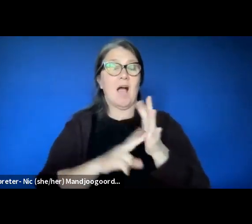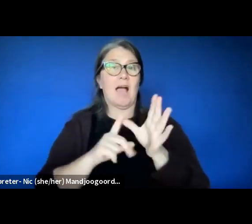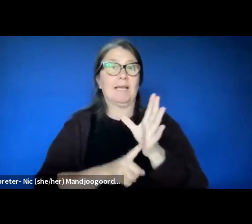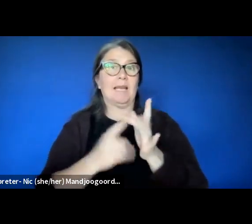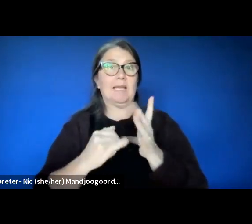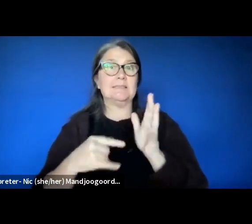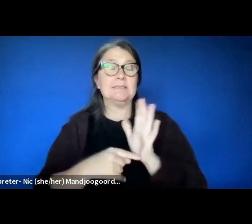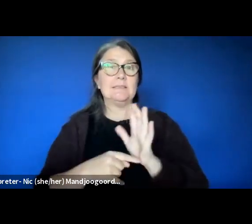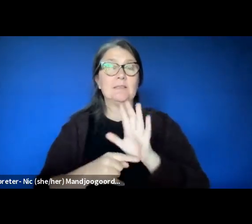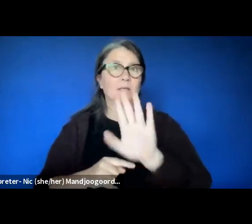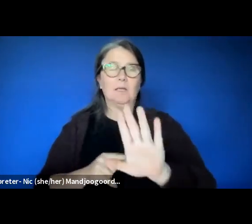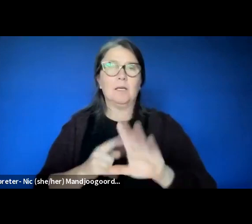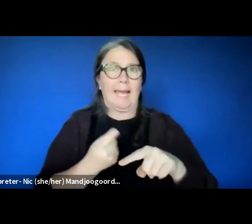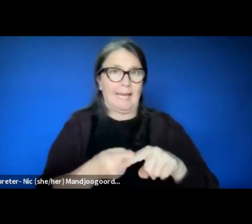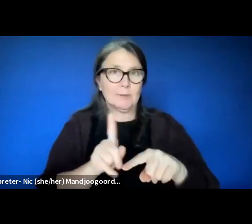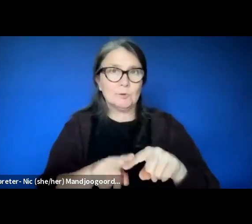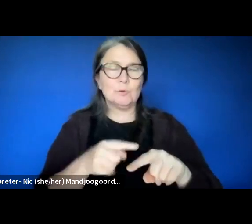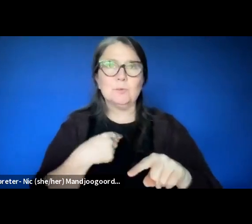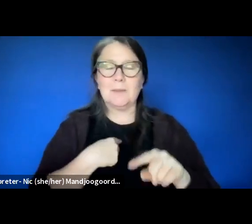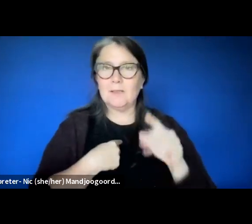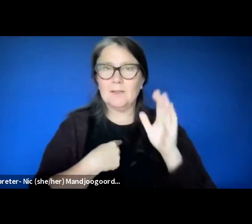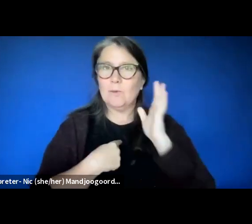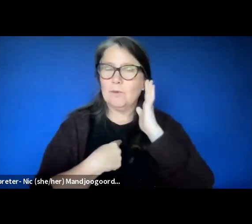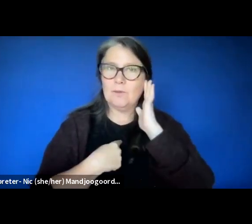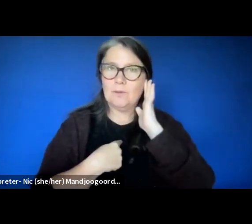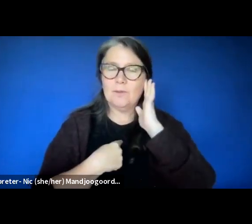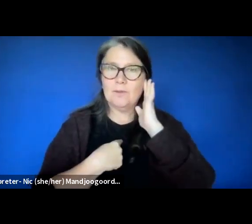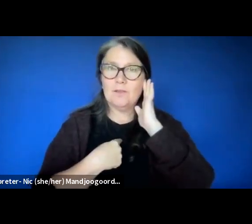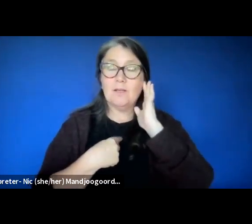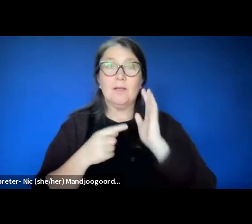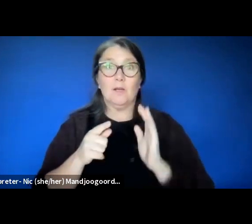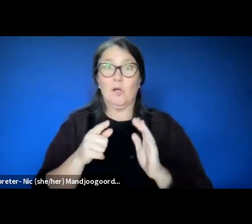finalists. Wait.